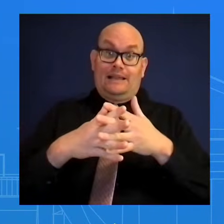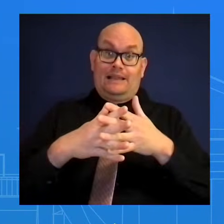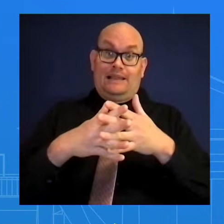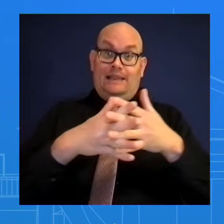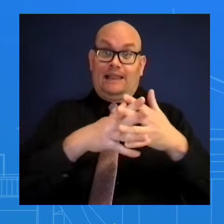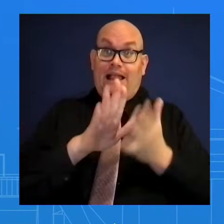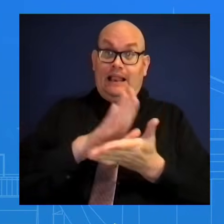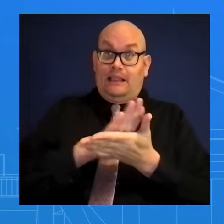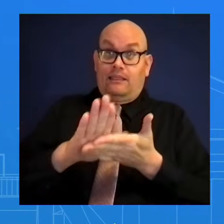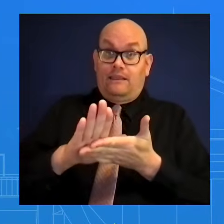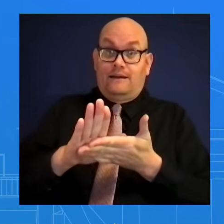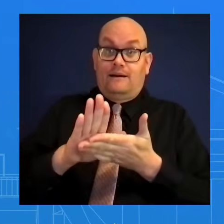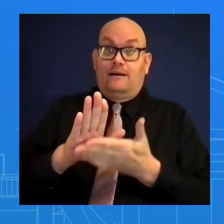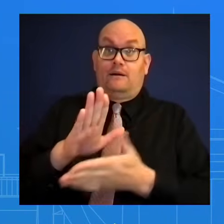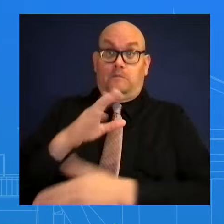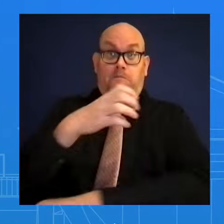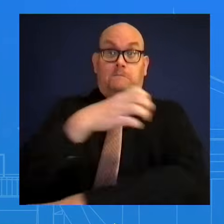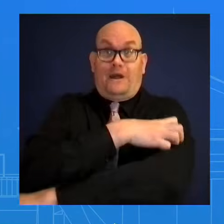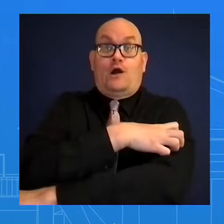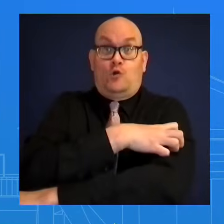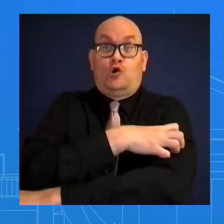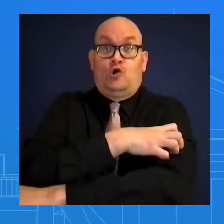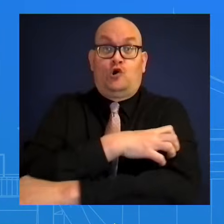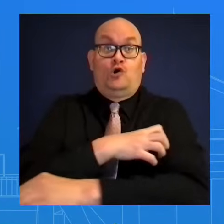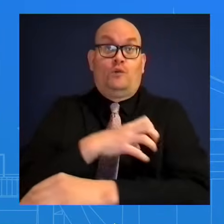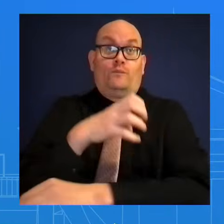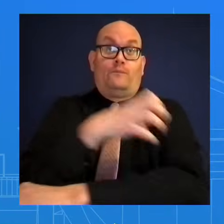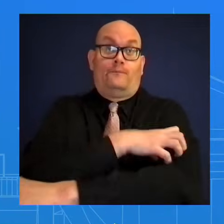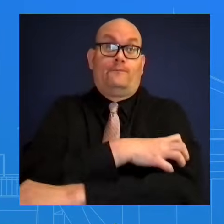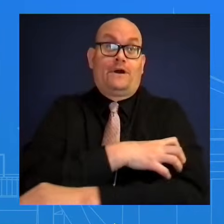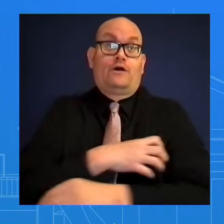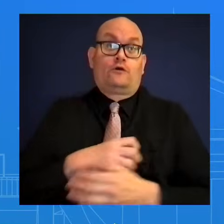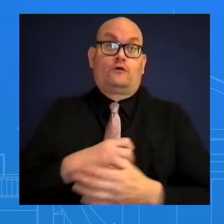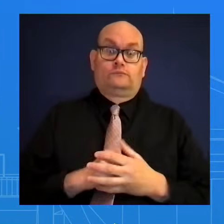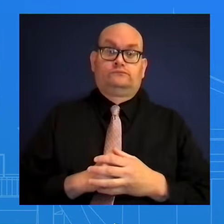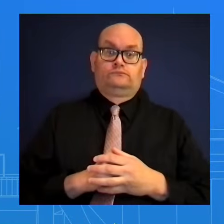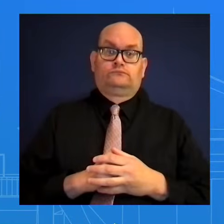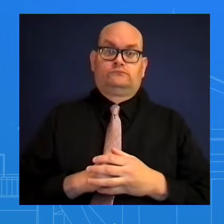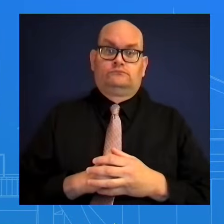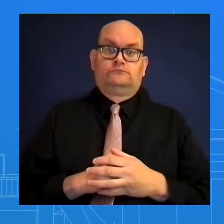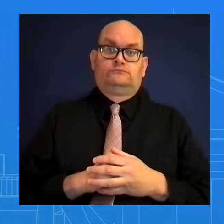of the permitting process for clean energy projects." This is from Duke Energy: "This legislation helps us meet